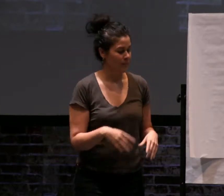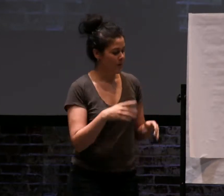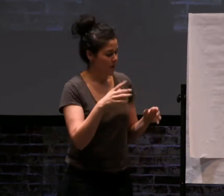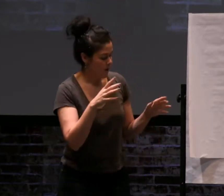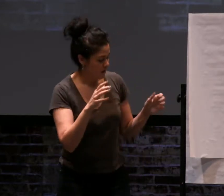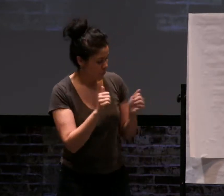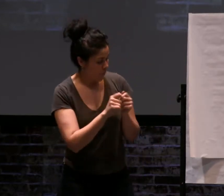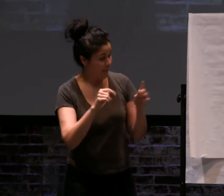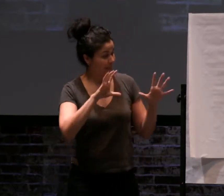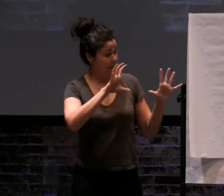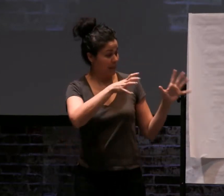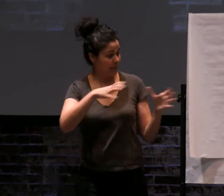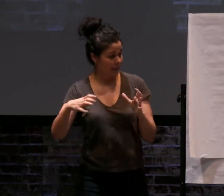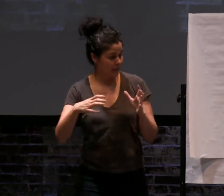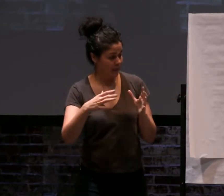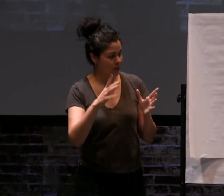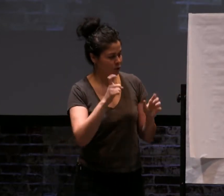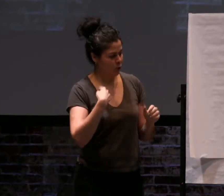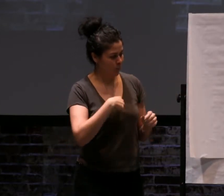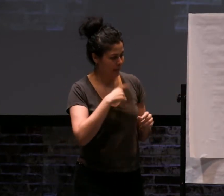we try again and we move forward together.